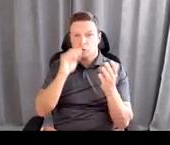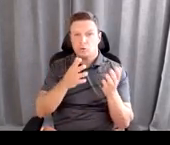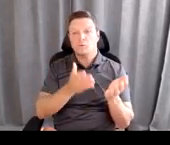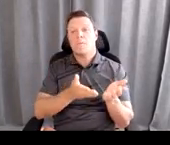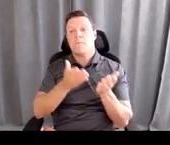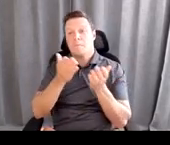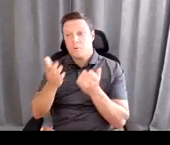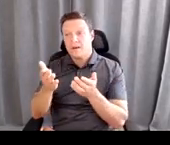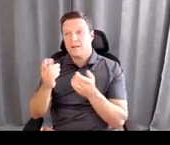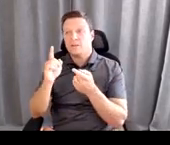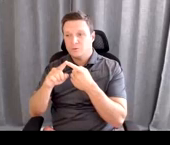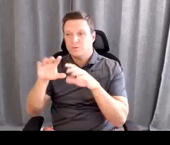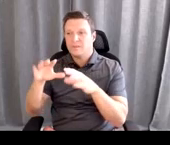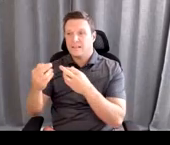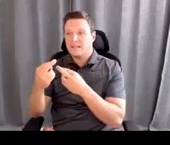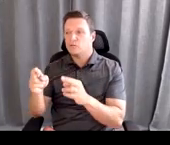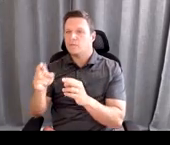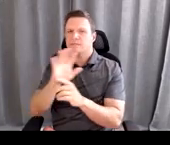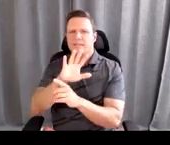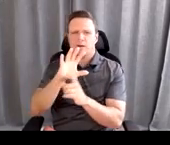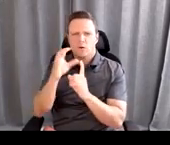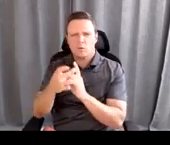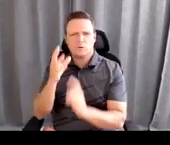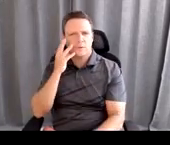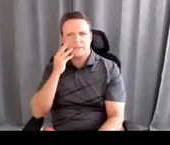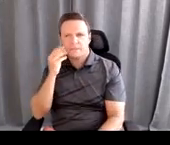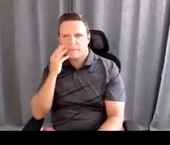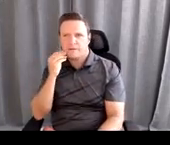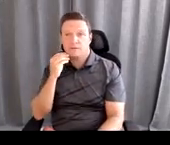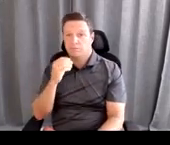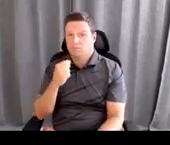Well, they bring these experiences that I certainly have never experienced.